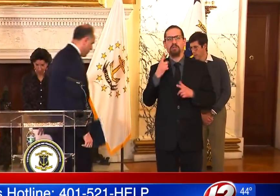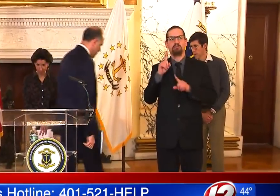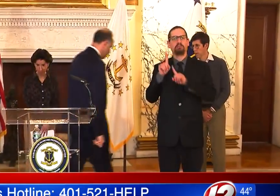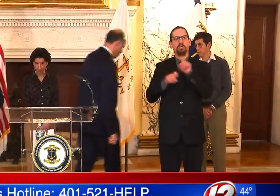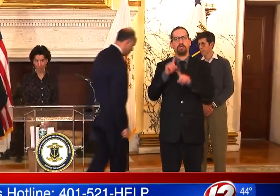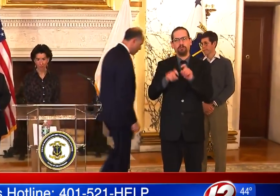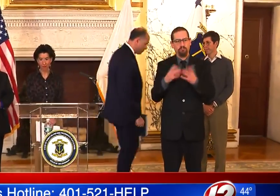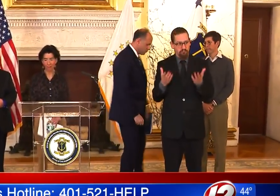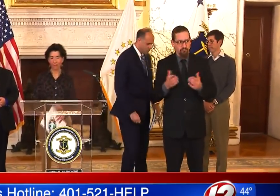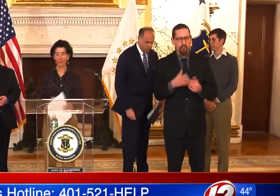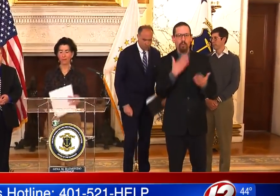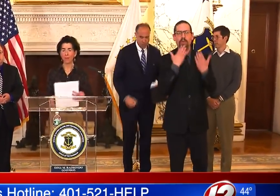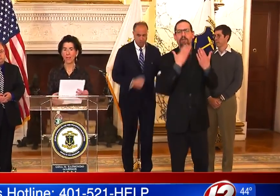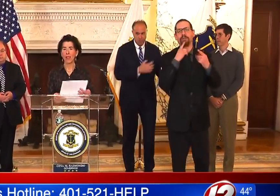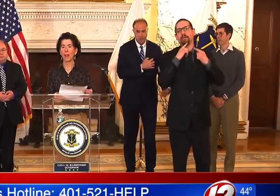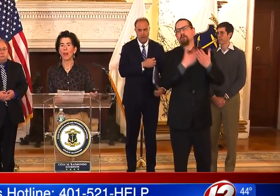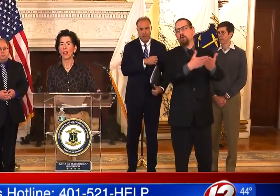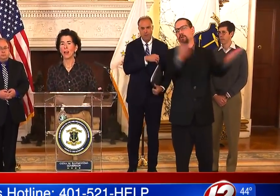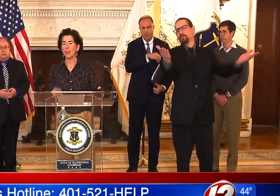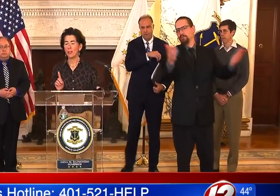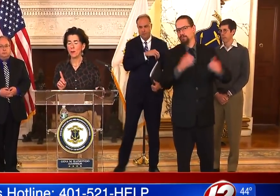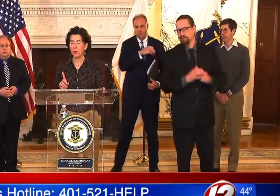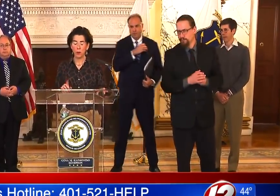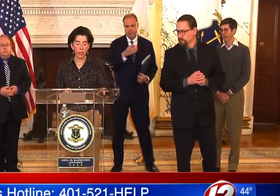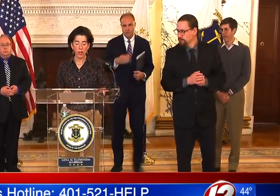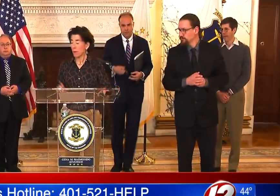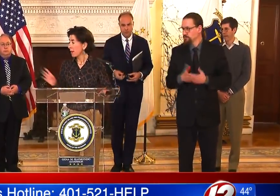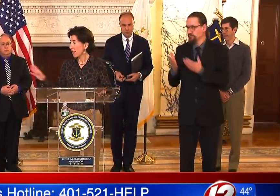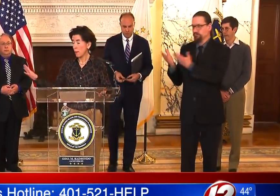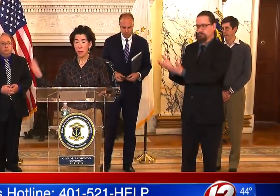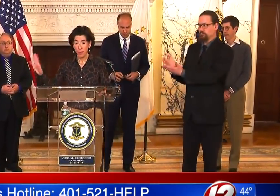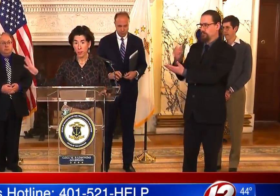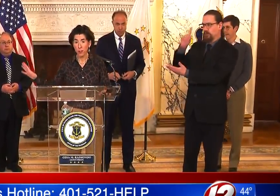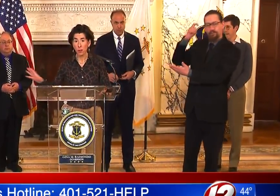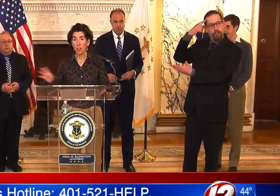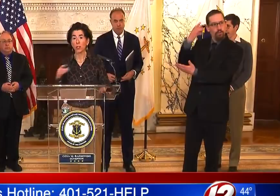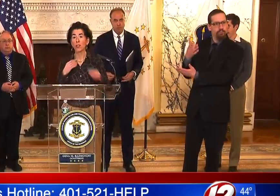REQUEST. I WILL TURN IT BACK OVER TO THE GOVERNOR NOW. THINK YOU, BUSINESSES OF RHODE